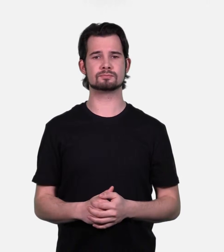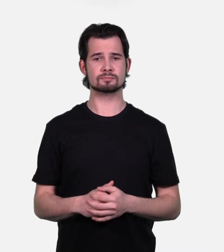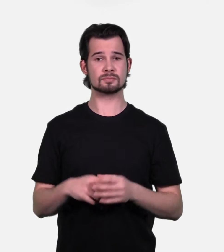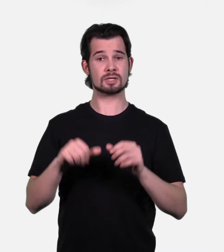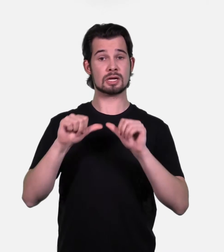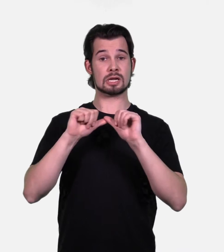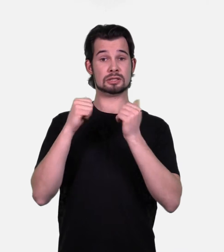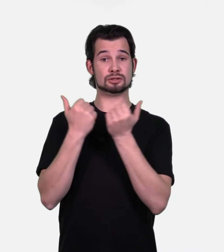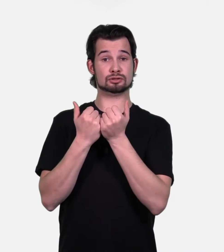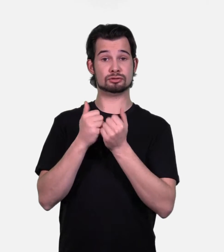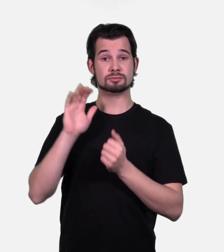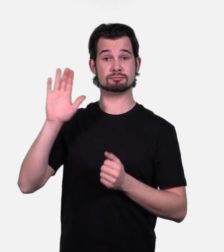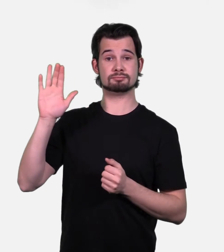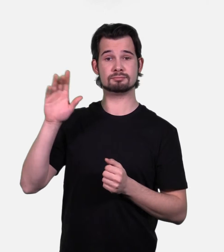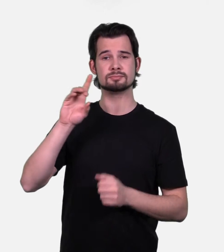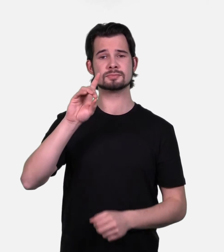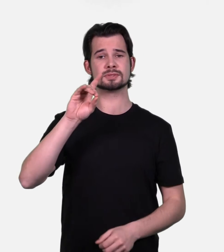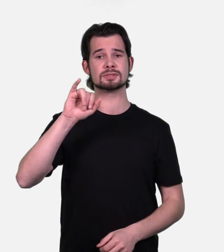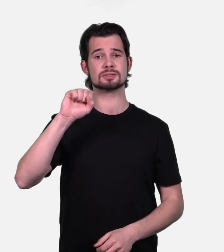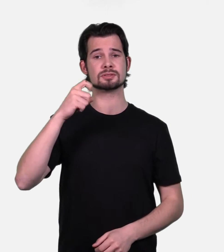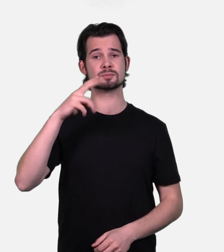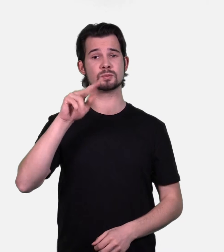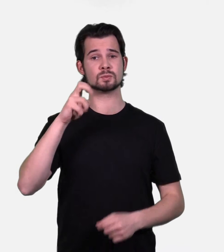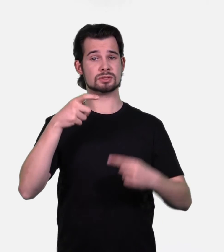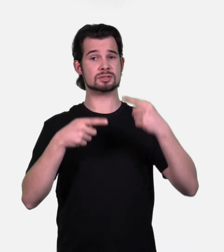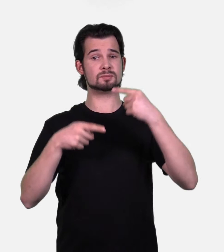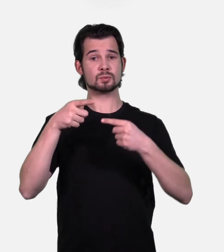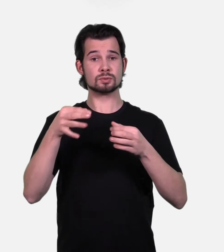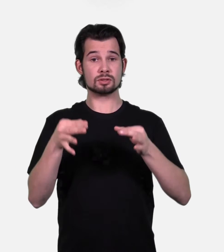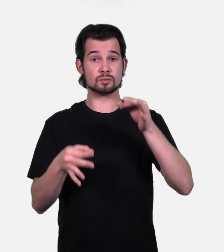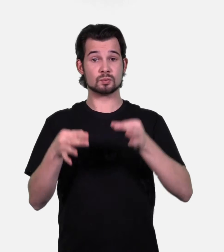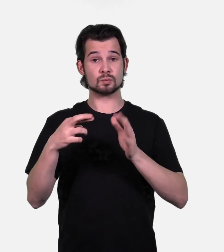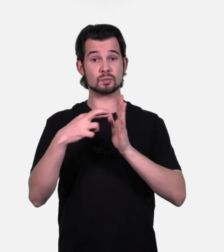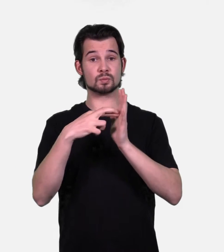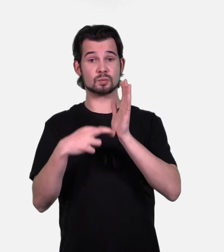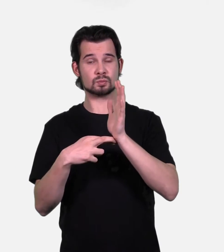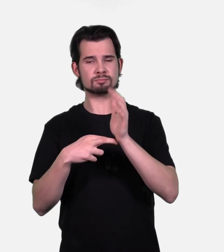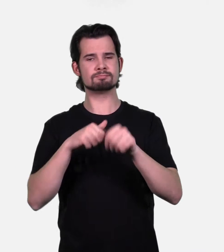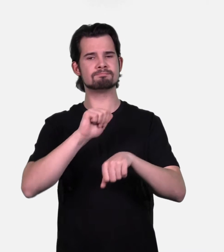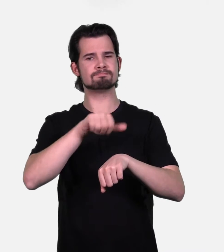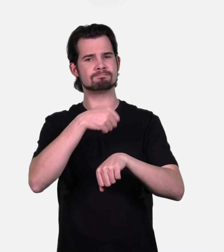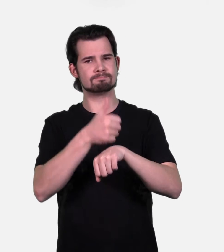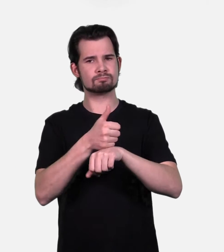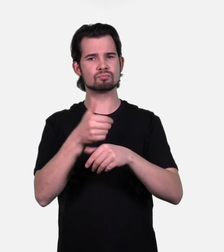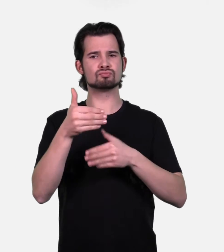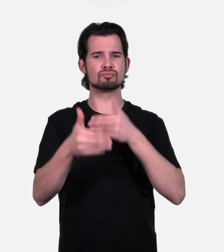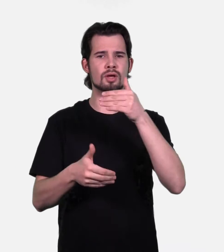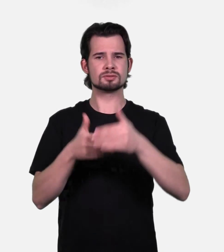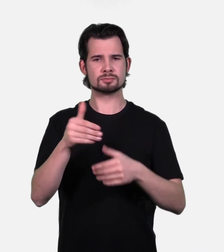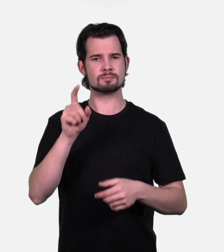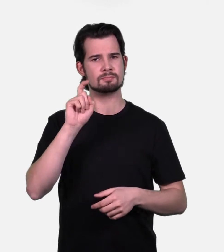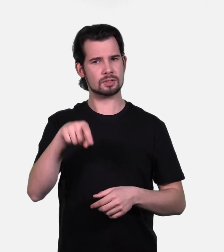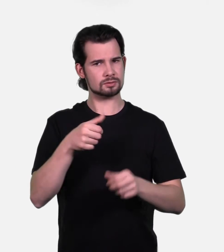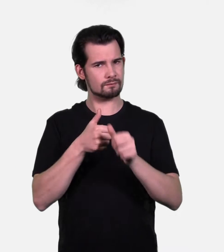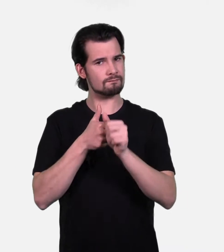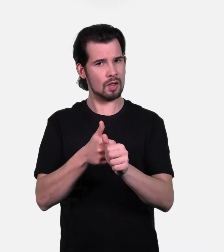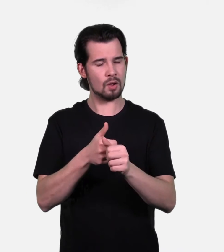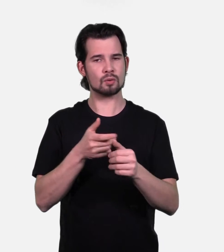The Agency’s Dispute Adjudication Rules set out the process that is followed during the adjudication.